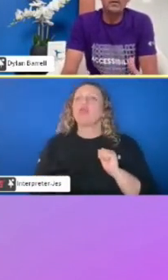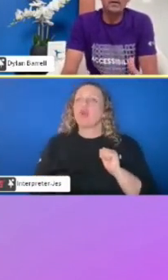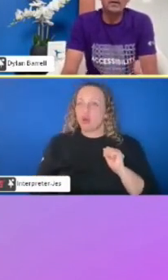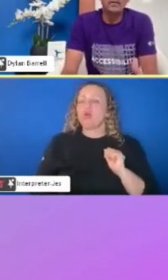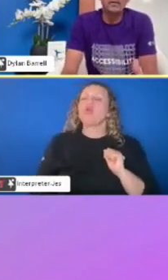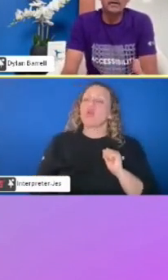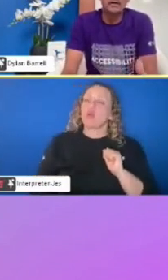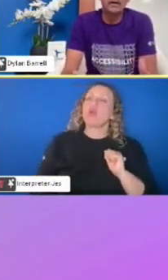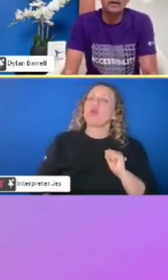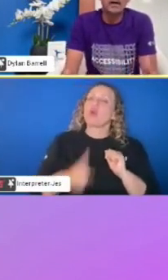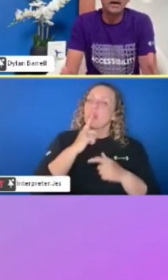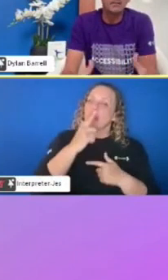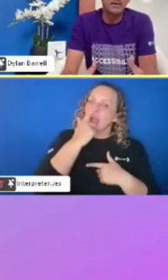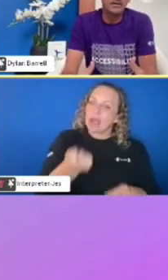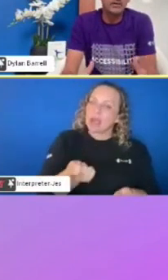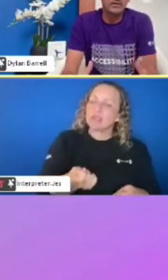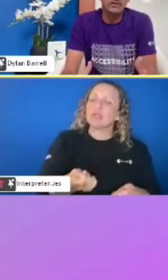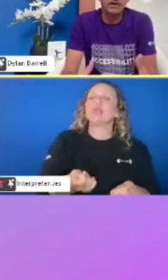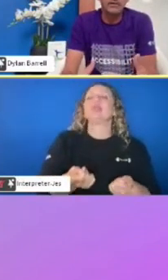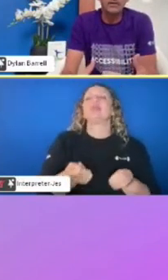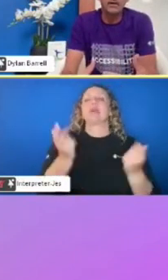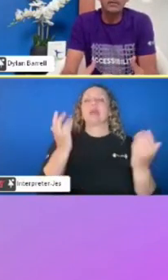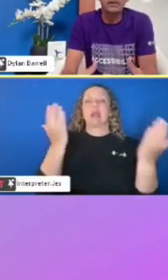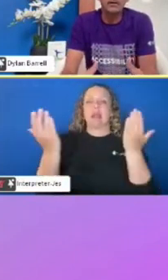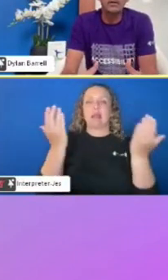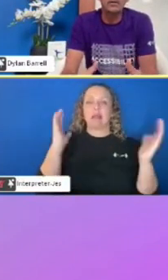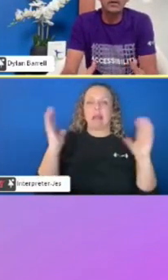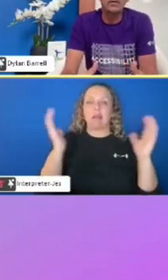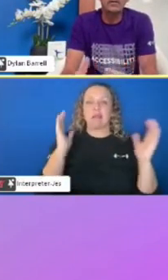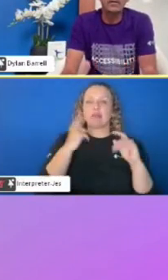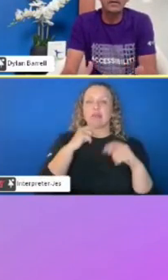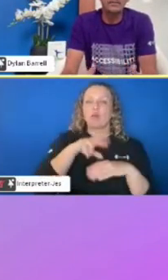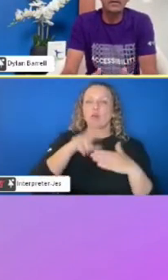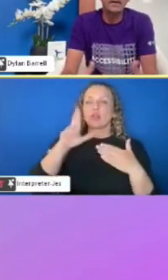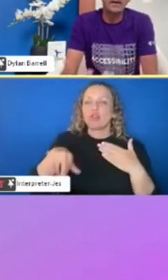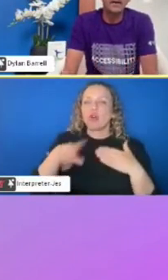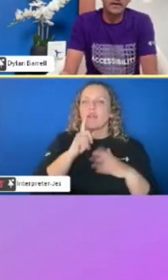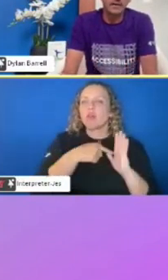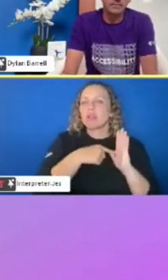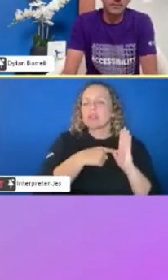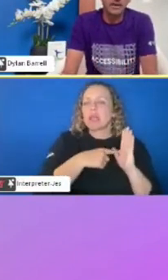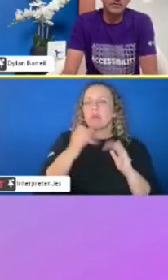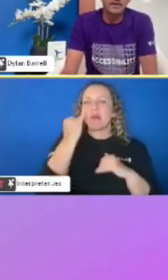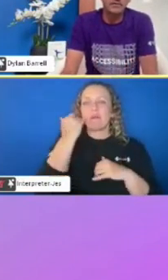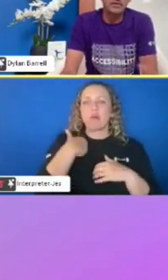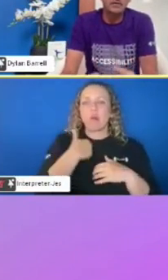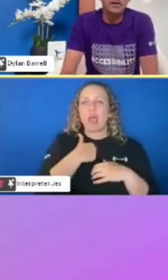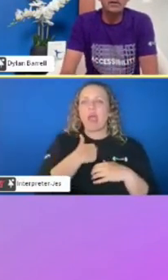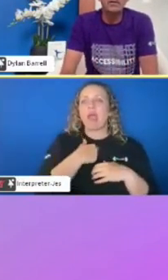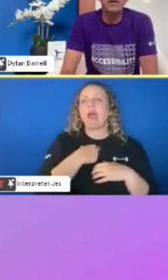very interesting comparisons of results. So it can show you, for example, if you have a branch like a feature branch,